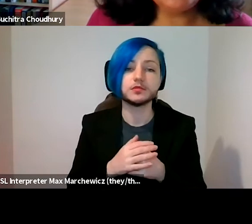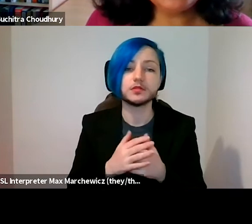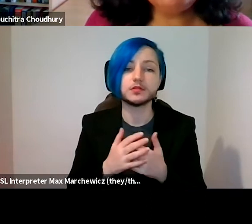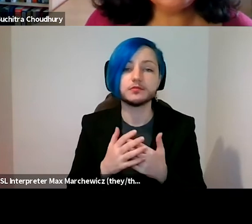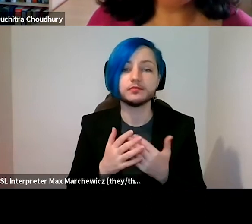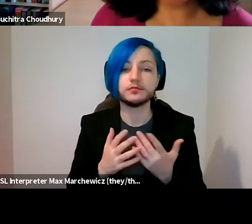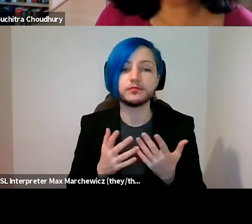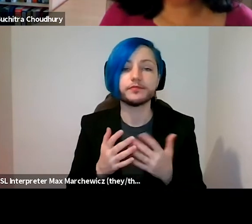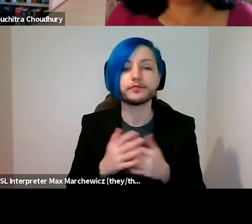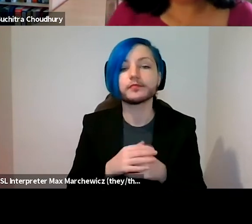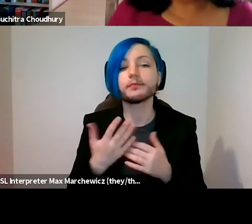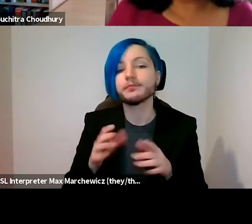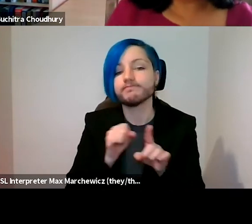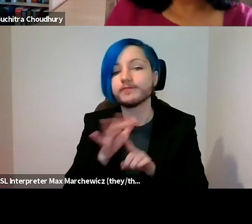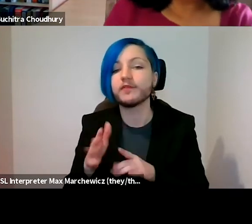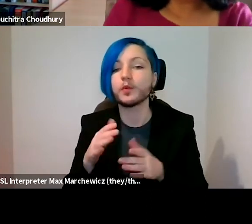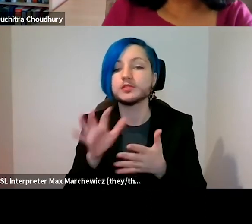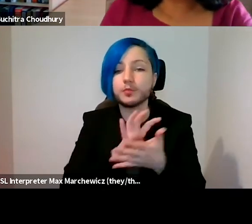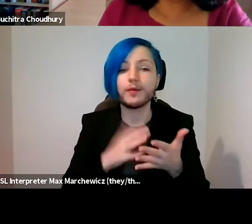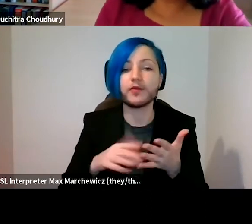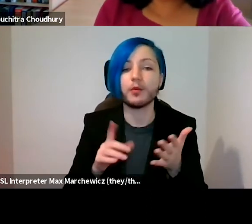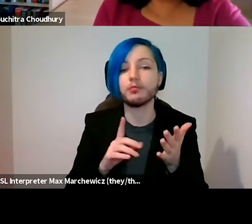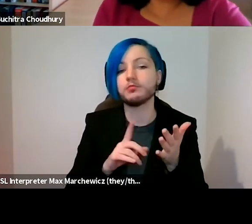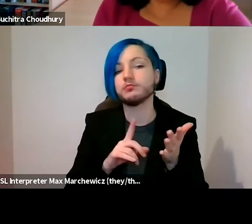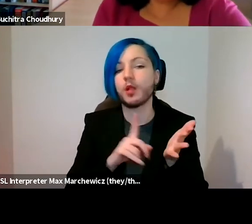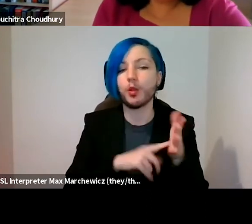and they also influenced the poetry of Lord Byron's, Thomas Moore, and others.